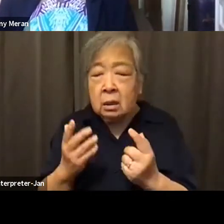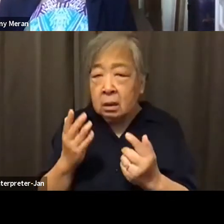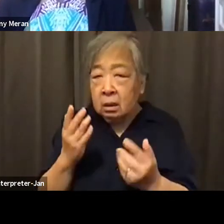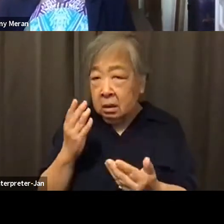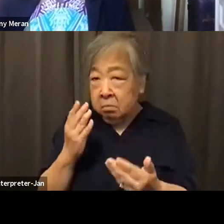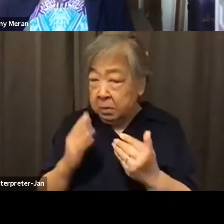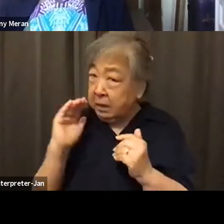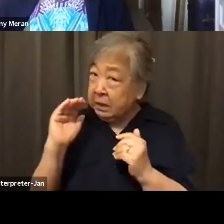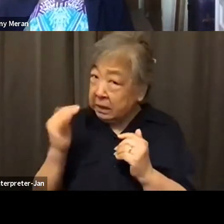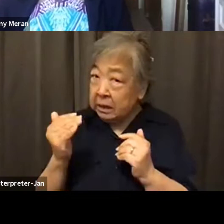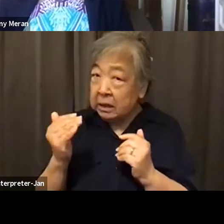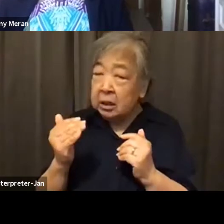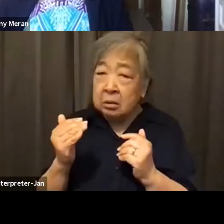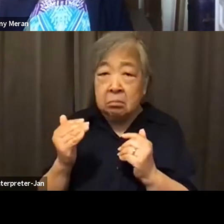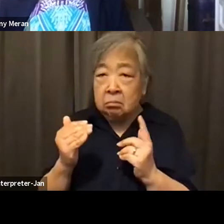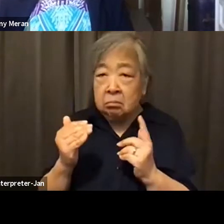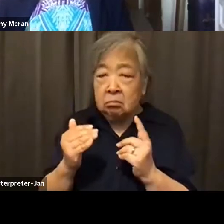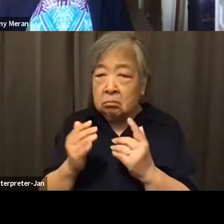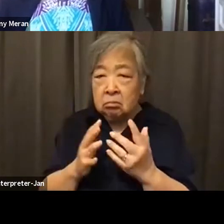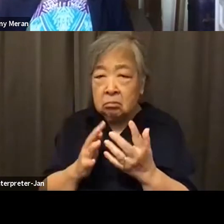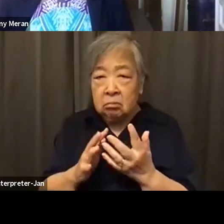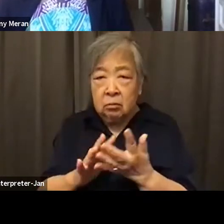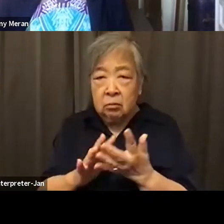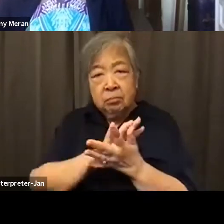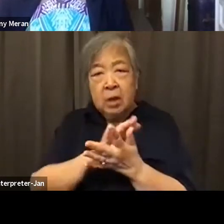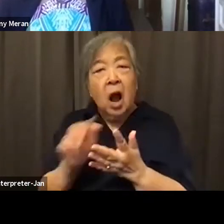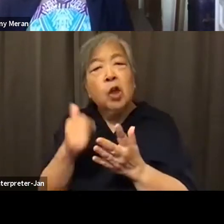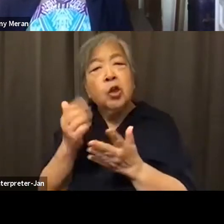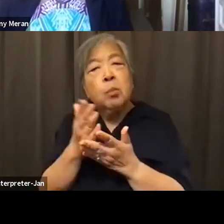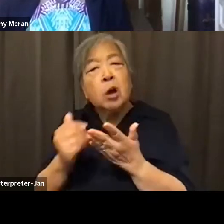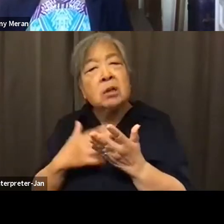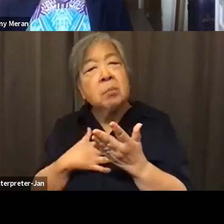to be overshadowed by other aspects of your identity that maybe you don't think about